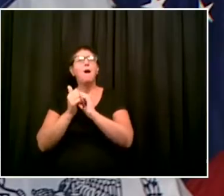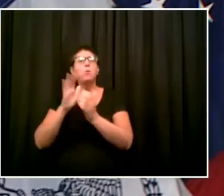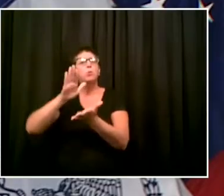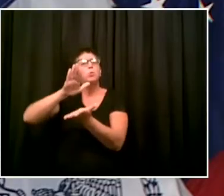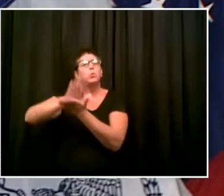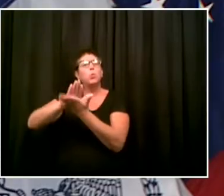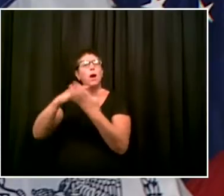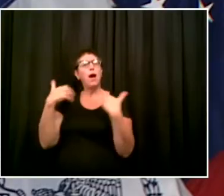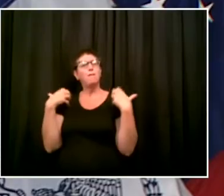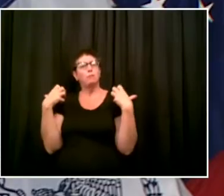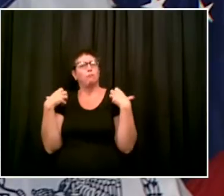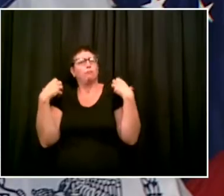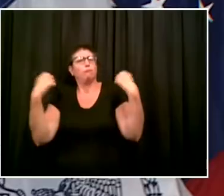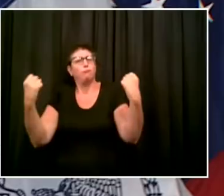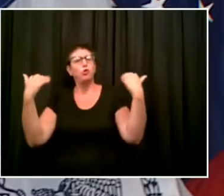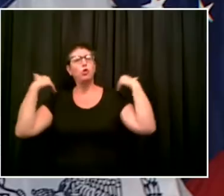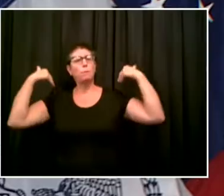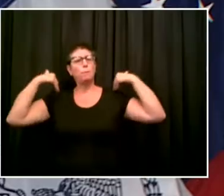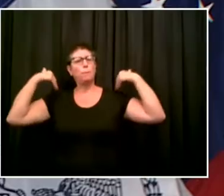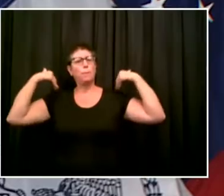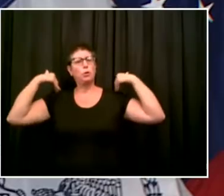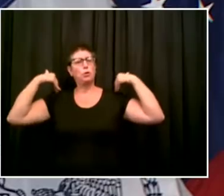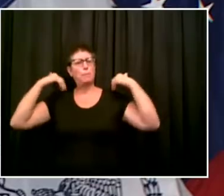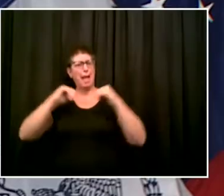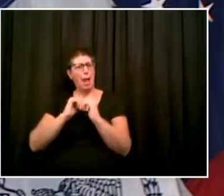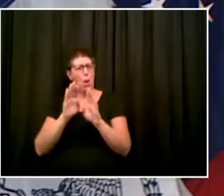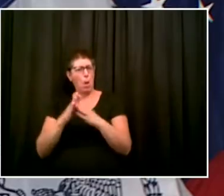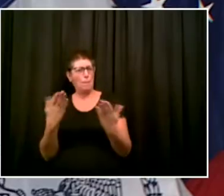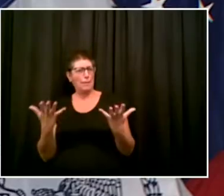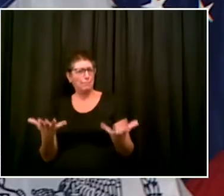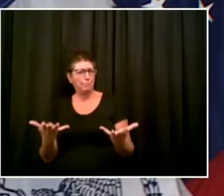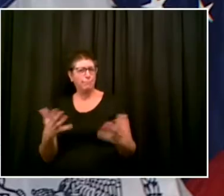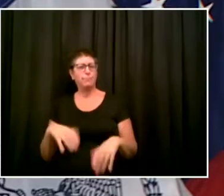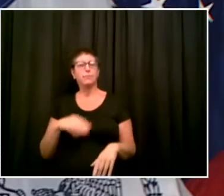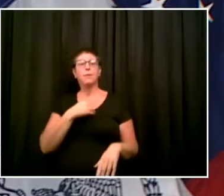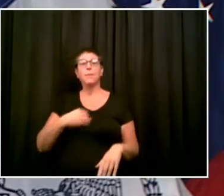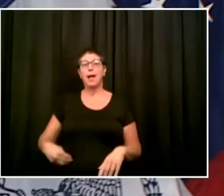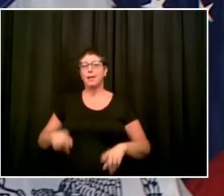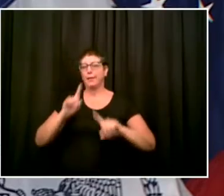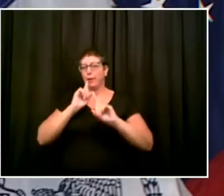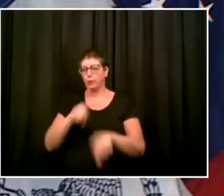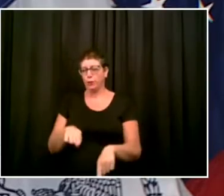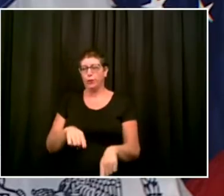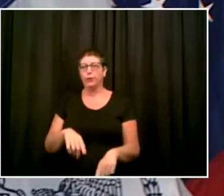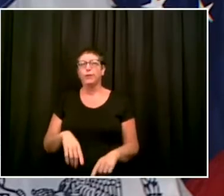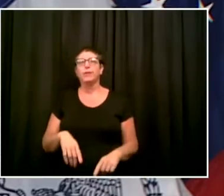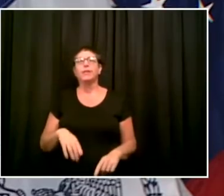THE CITIES PLAN